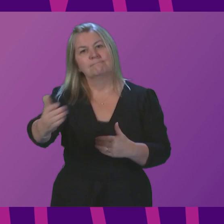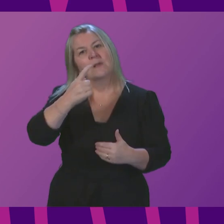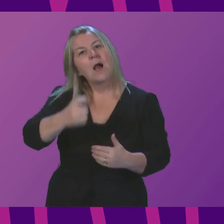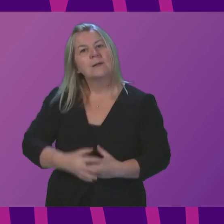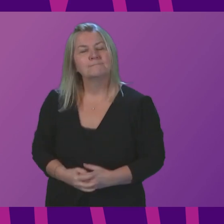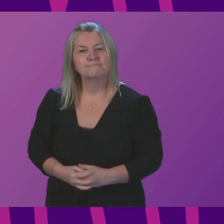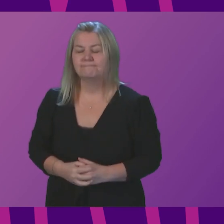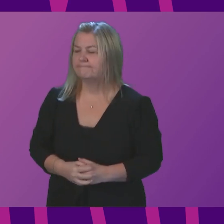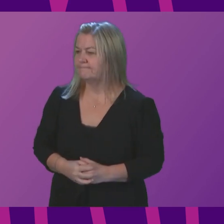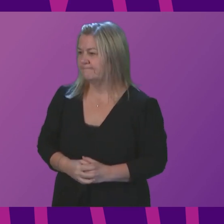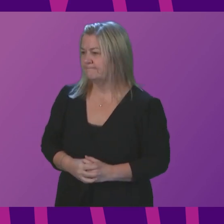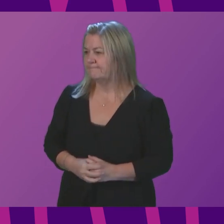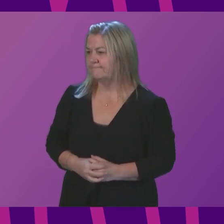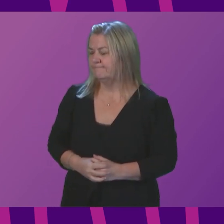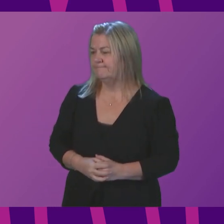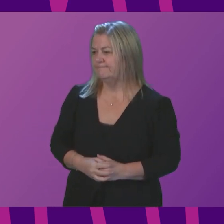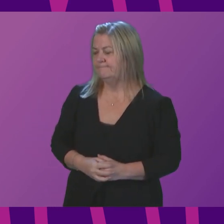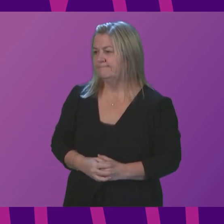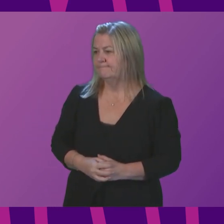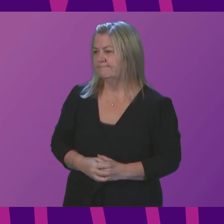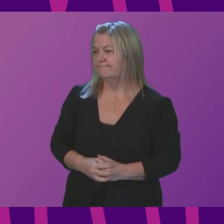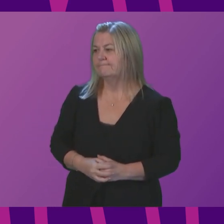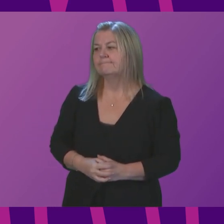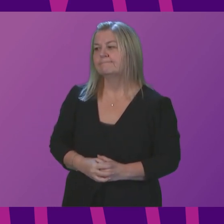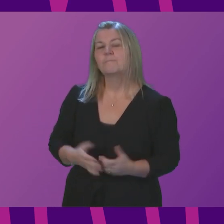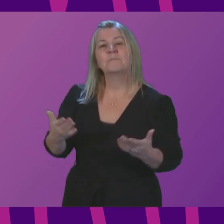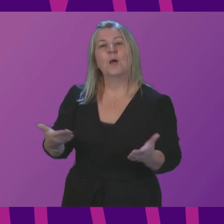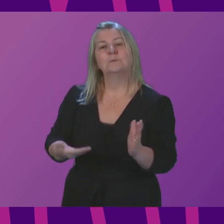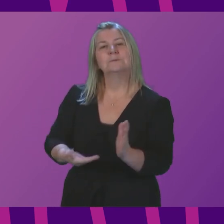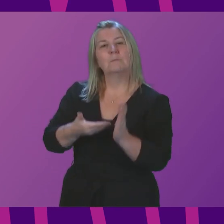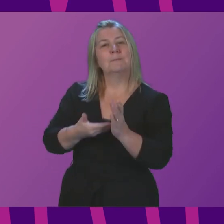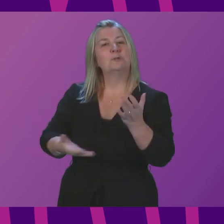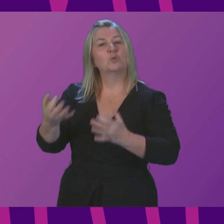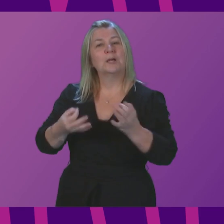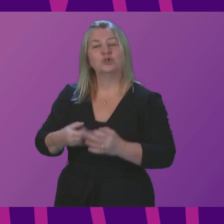We move to supplementary questions.